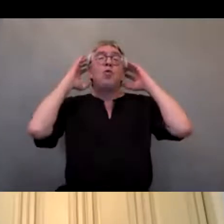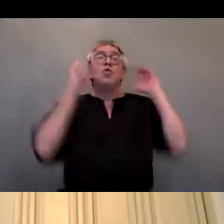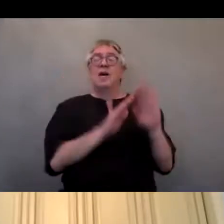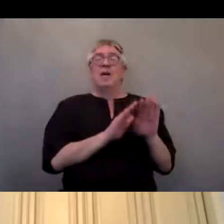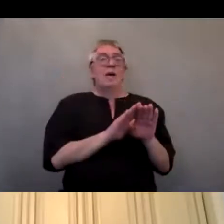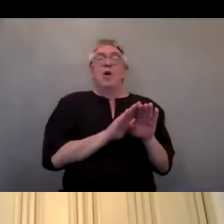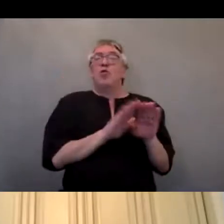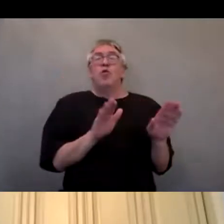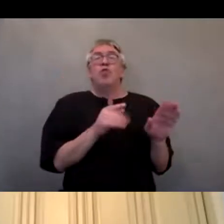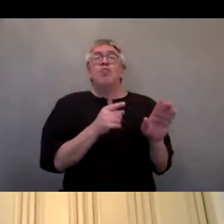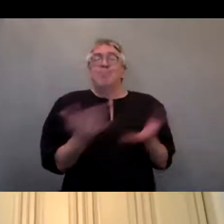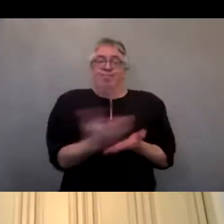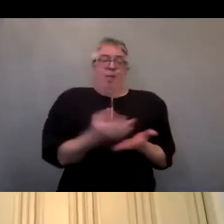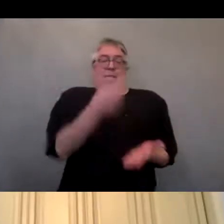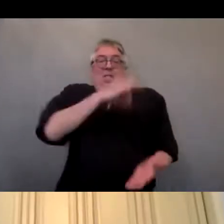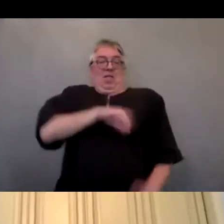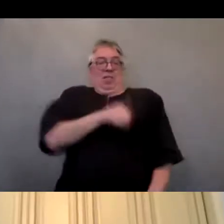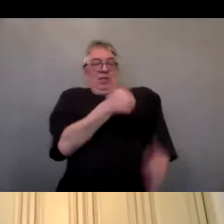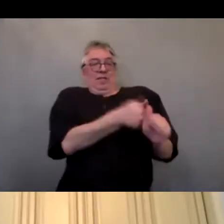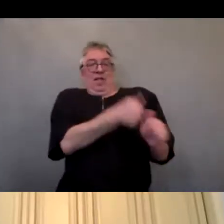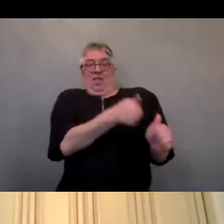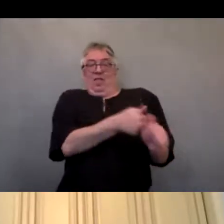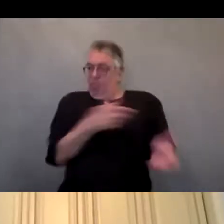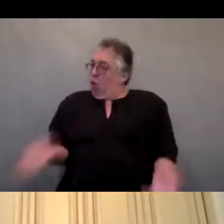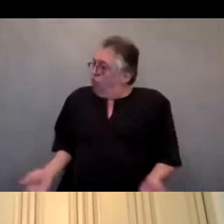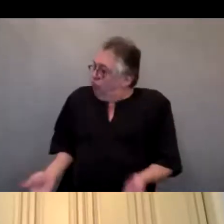that there is not more incentive for audiologists to say, you know